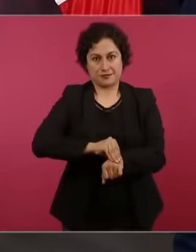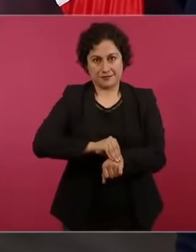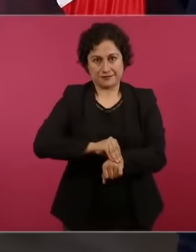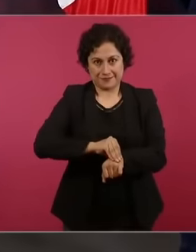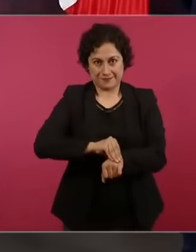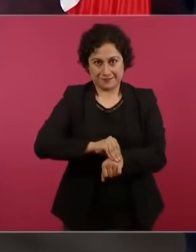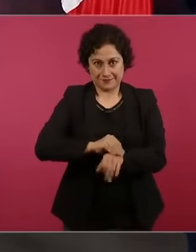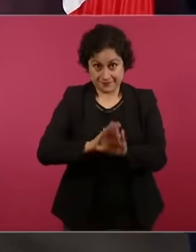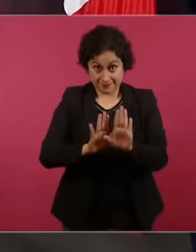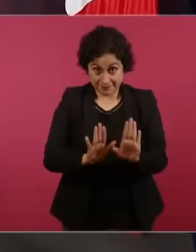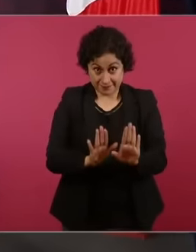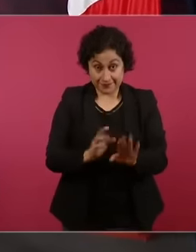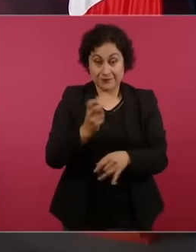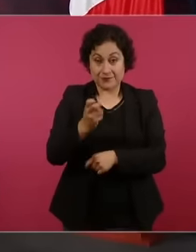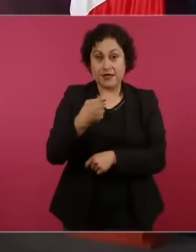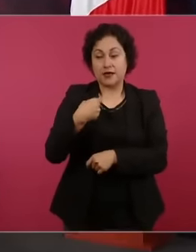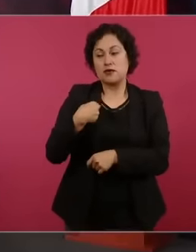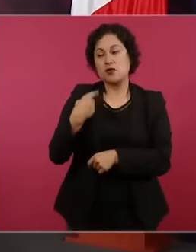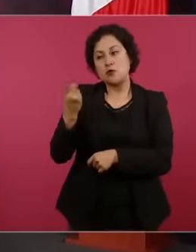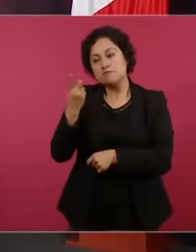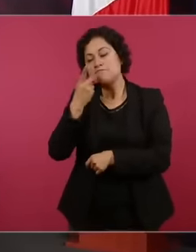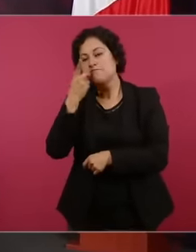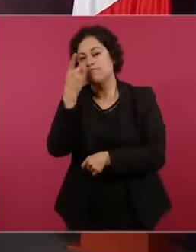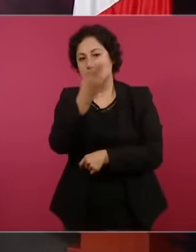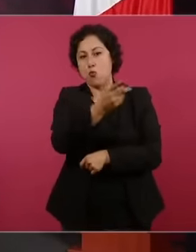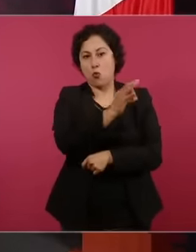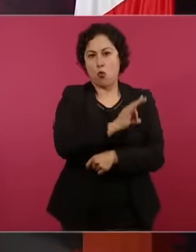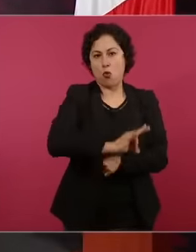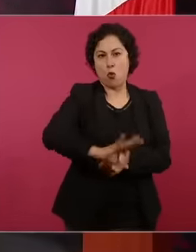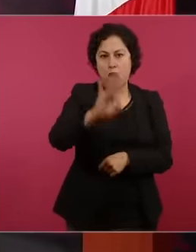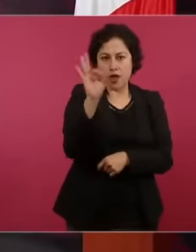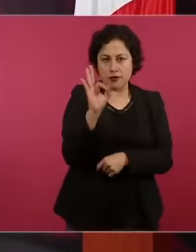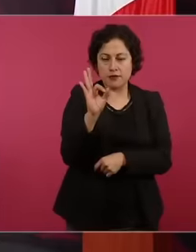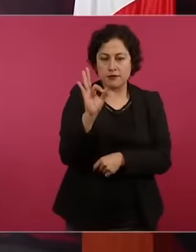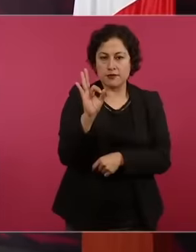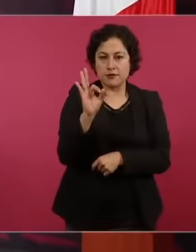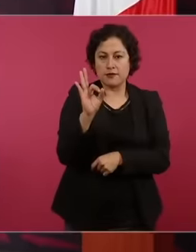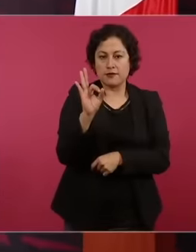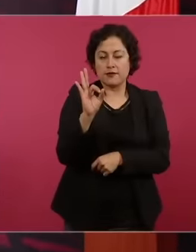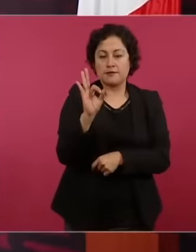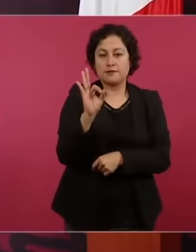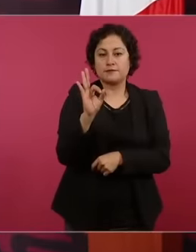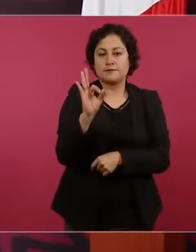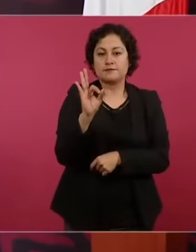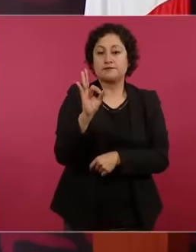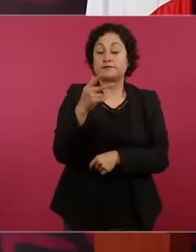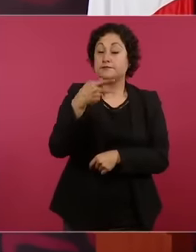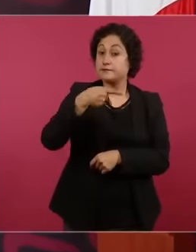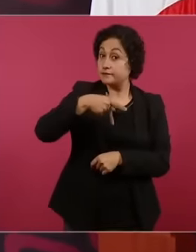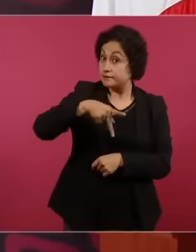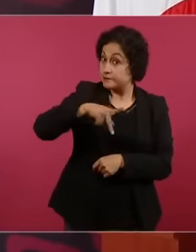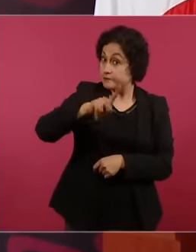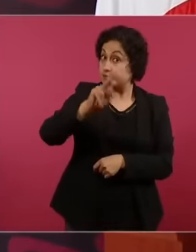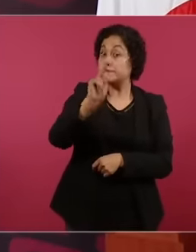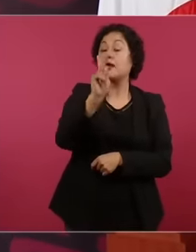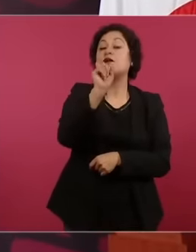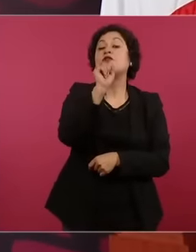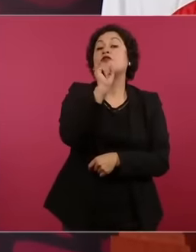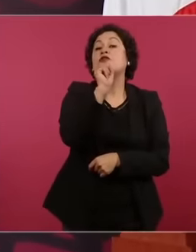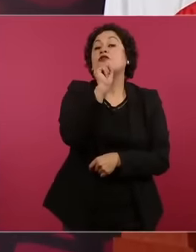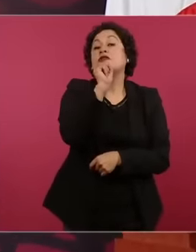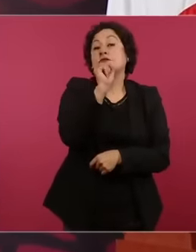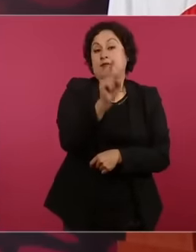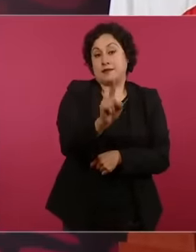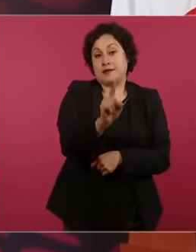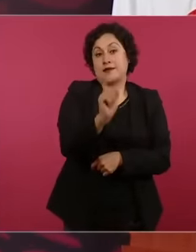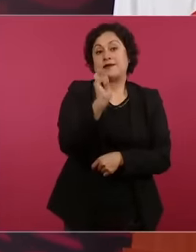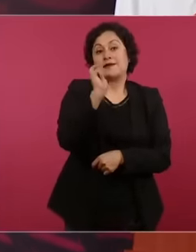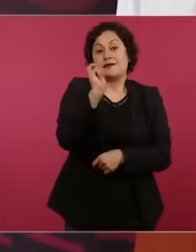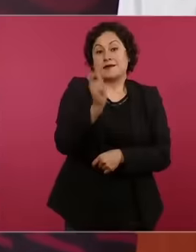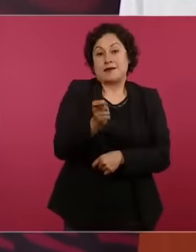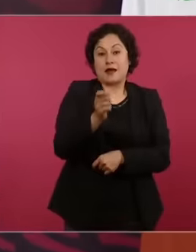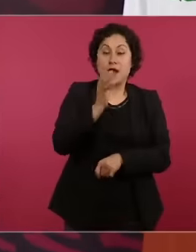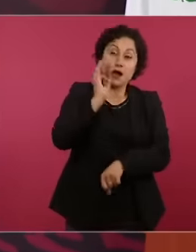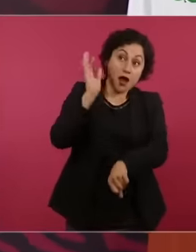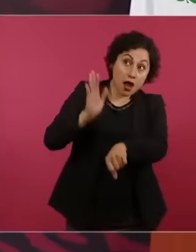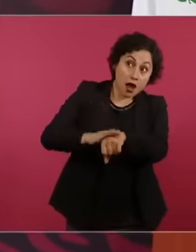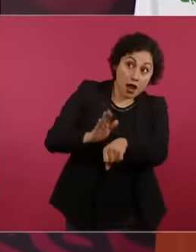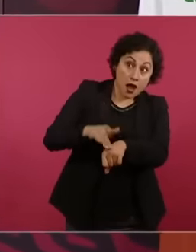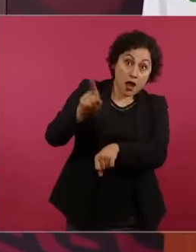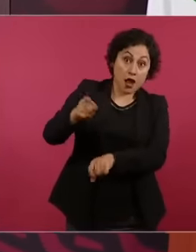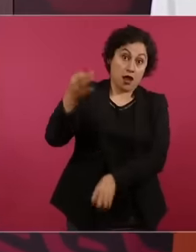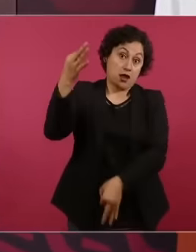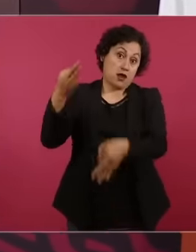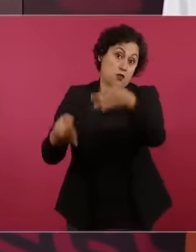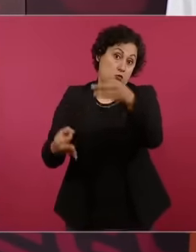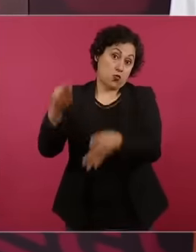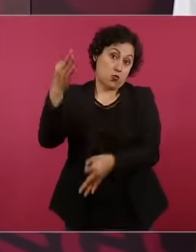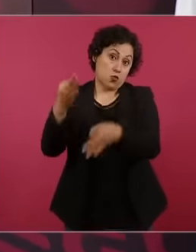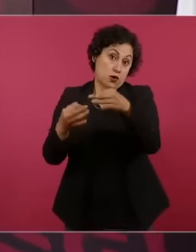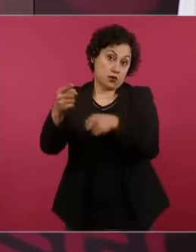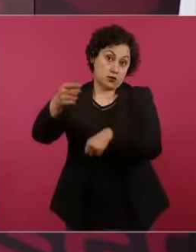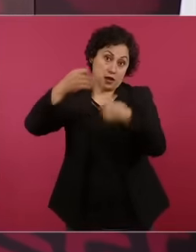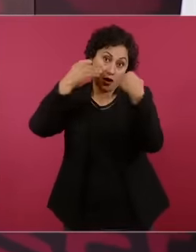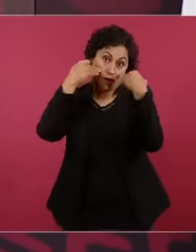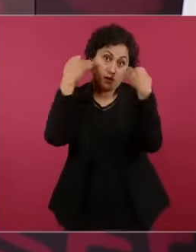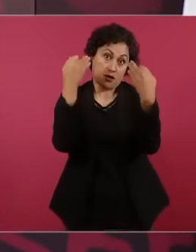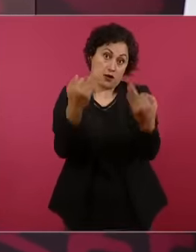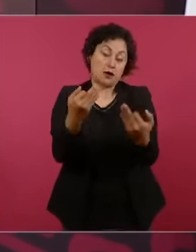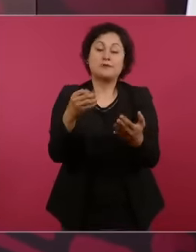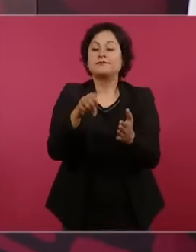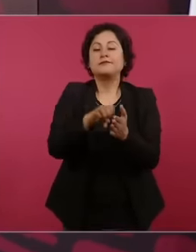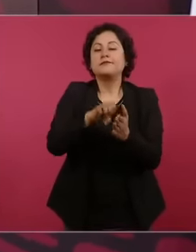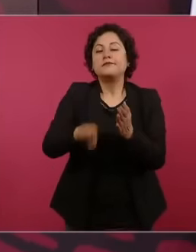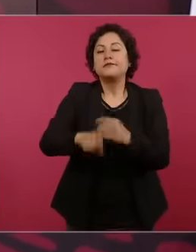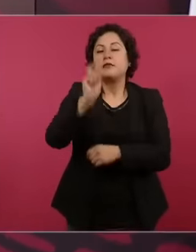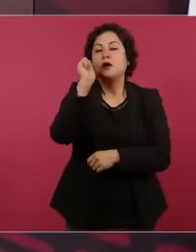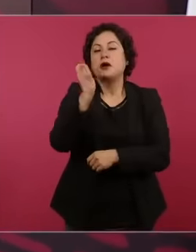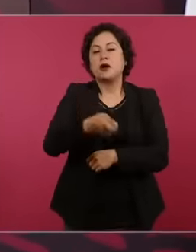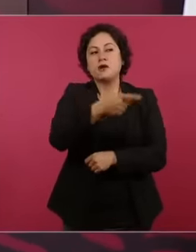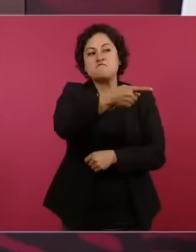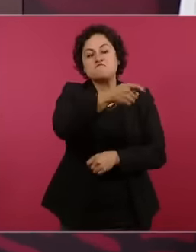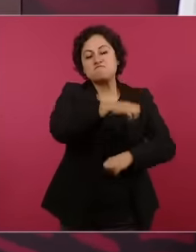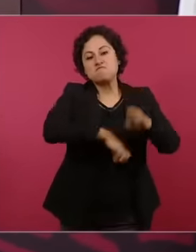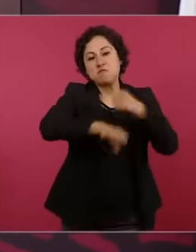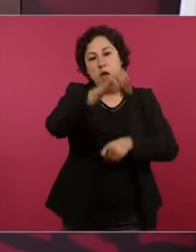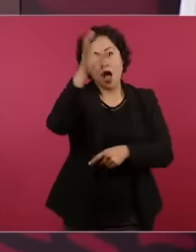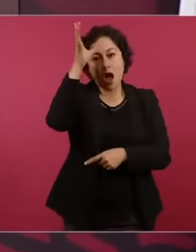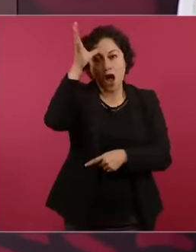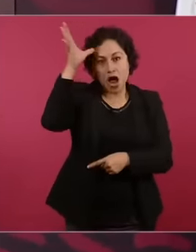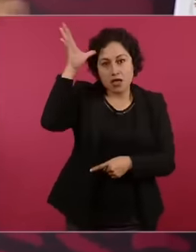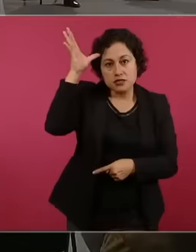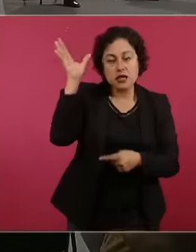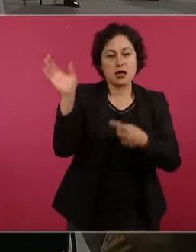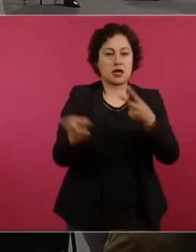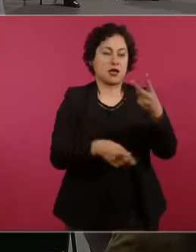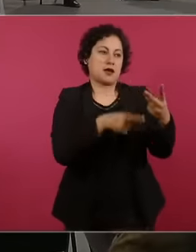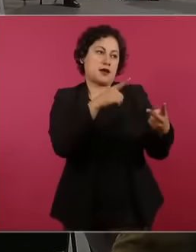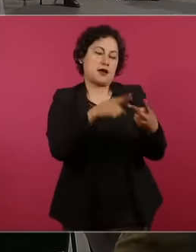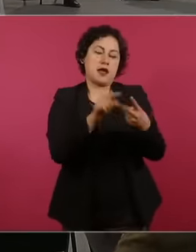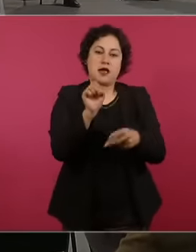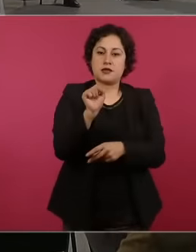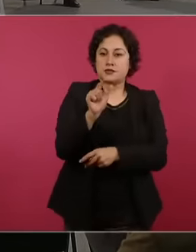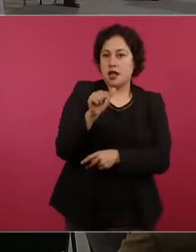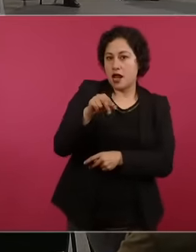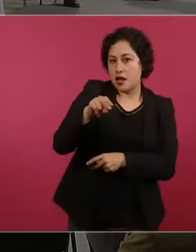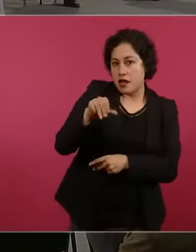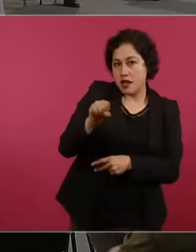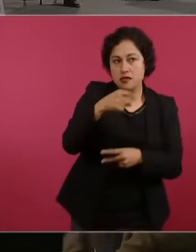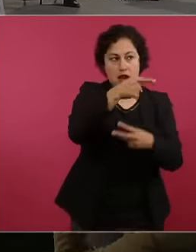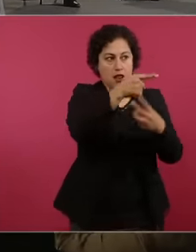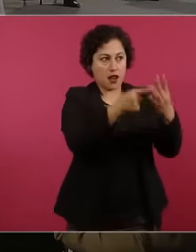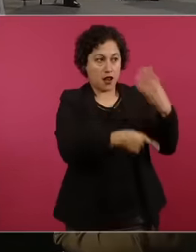also under the consideration of the judiciary. In other words, If Azteca or this Salinas group accepted